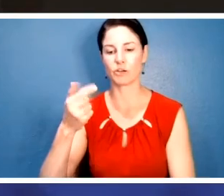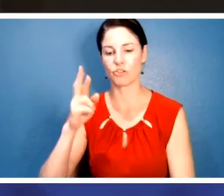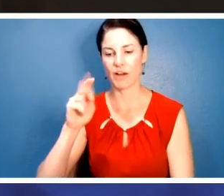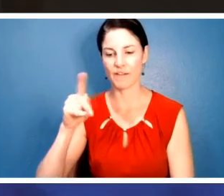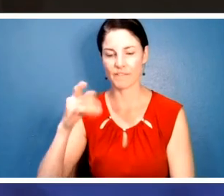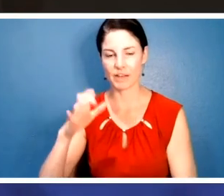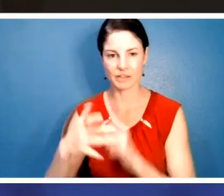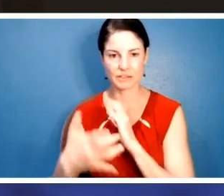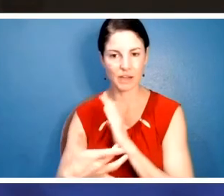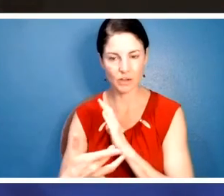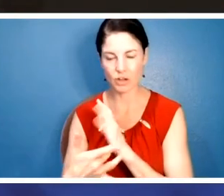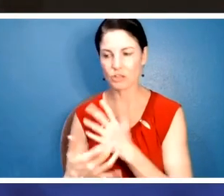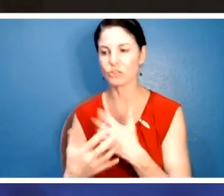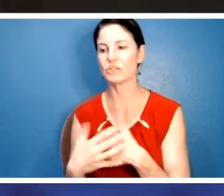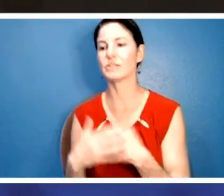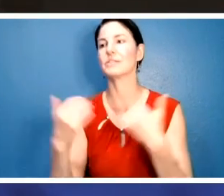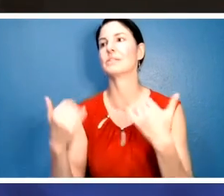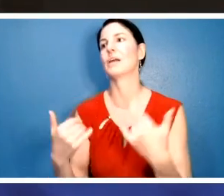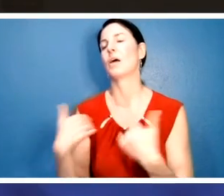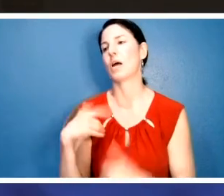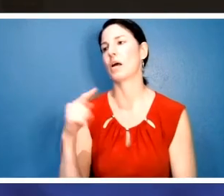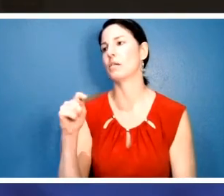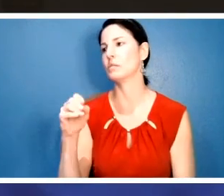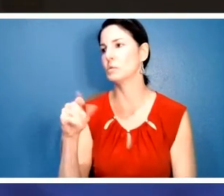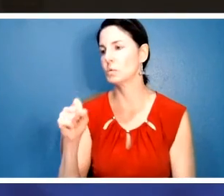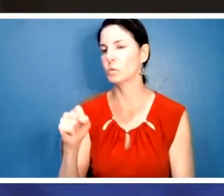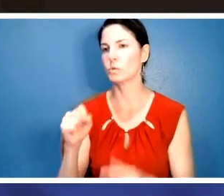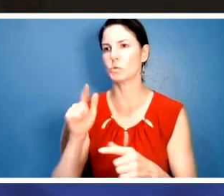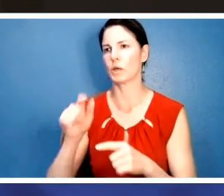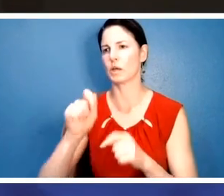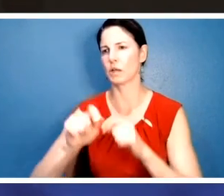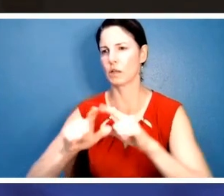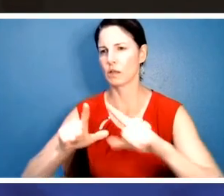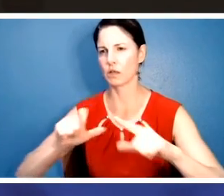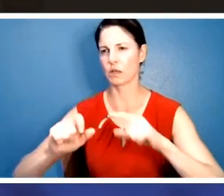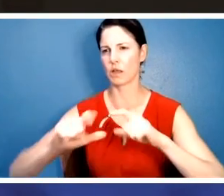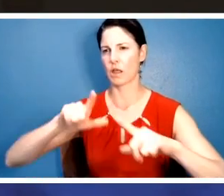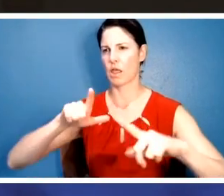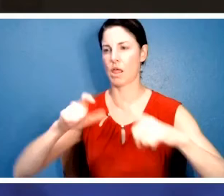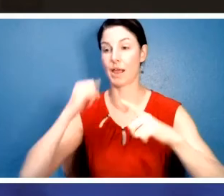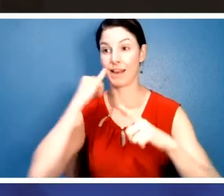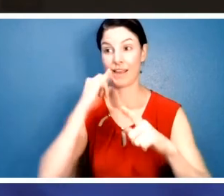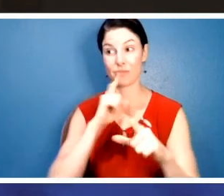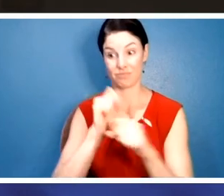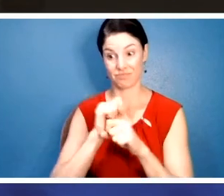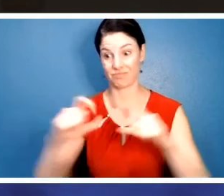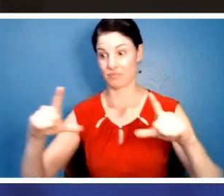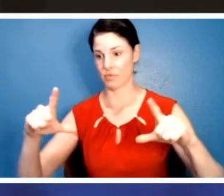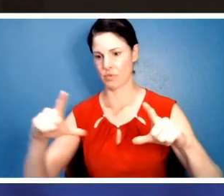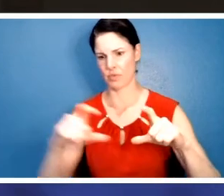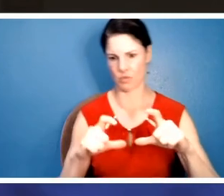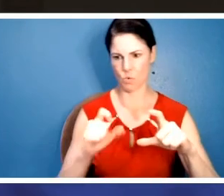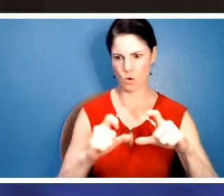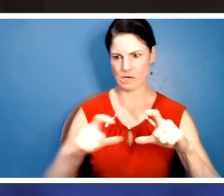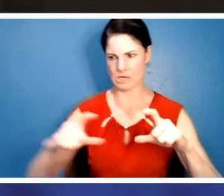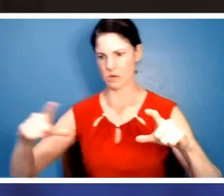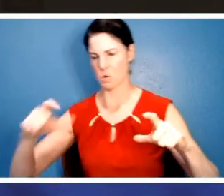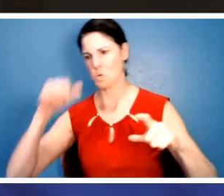SacGov: it's it's much easier to do that in real time and and understand the consequence of changing so that some of those boundaries as they're made.